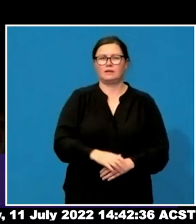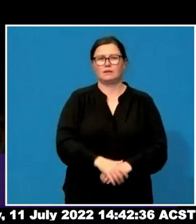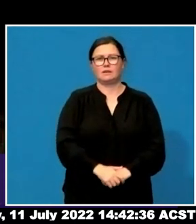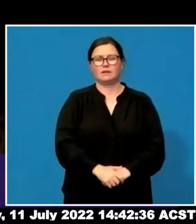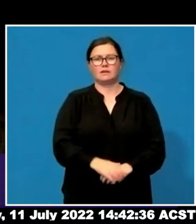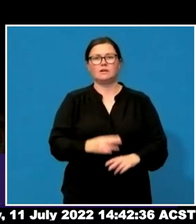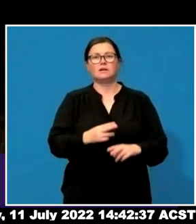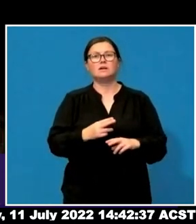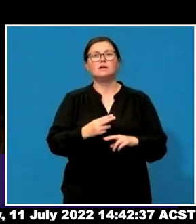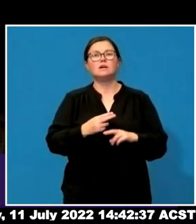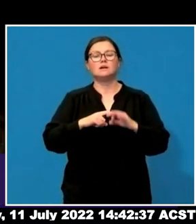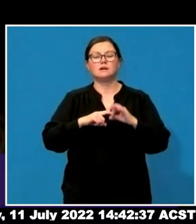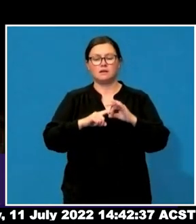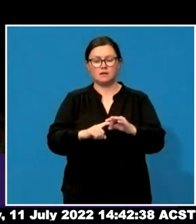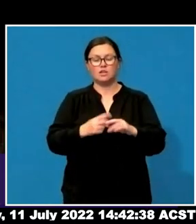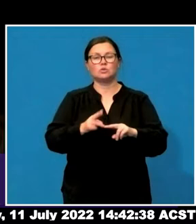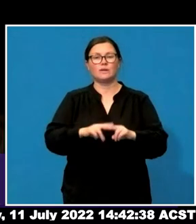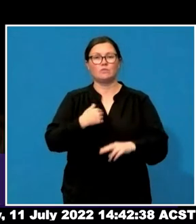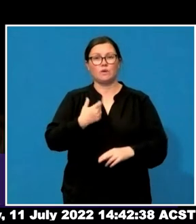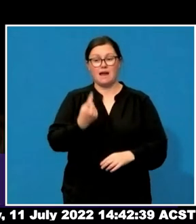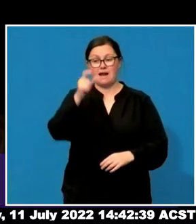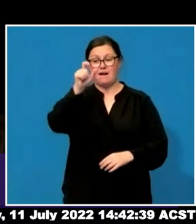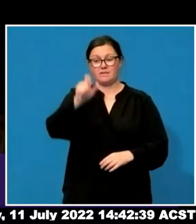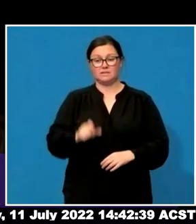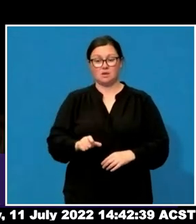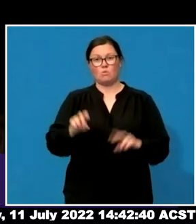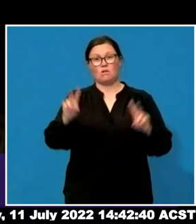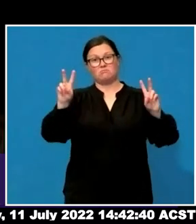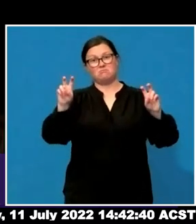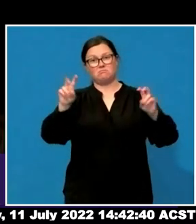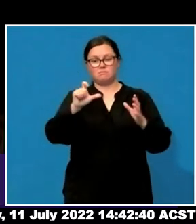the way you describe, who would be the appropriate person to take on that role?